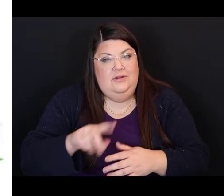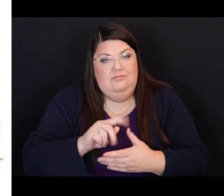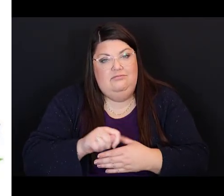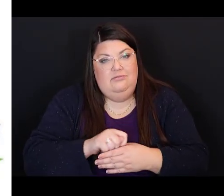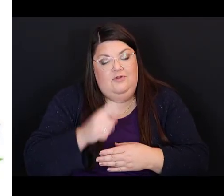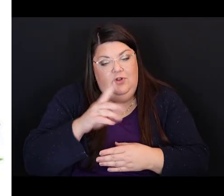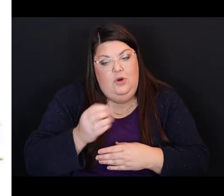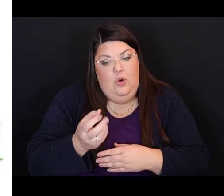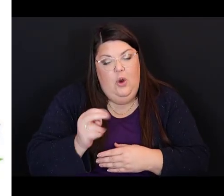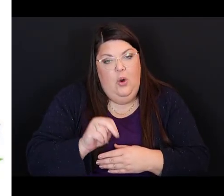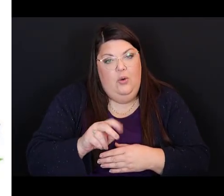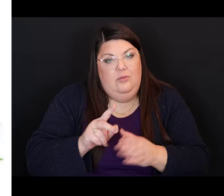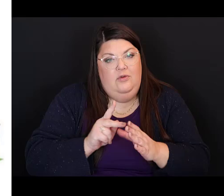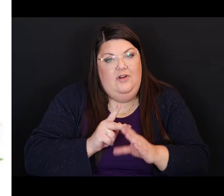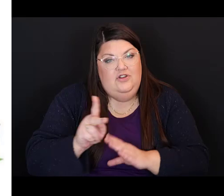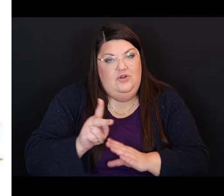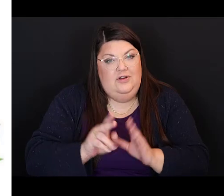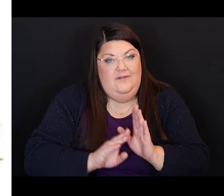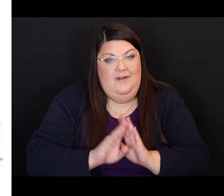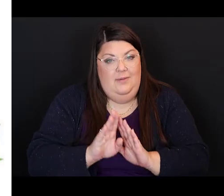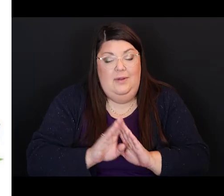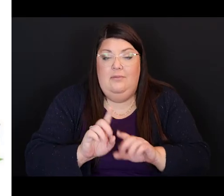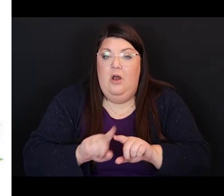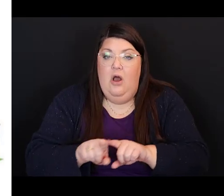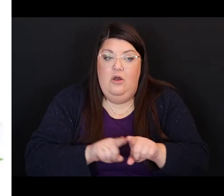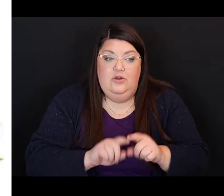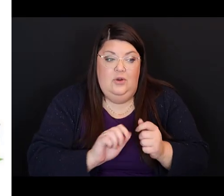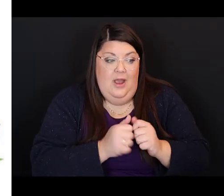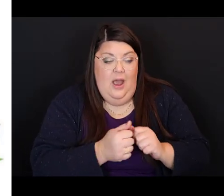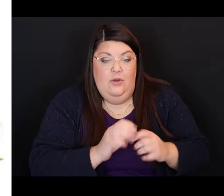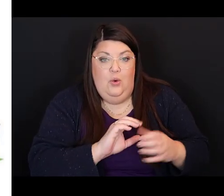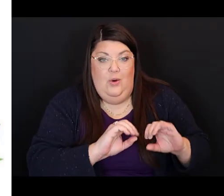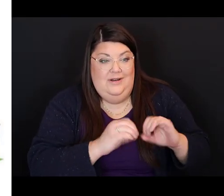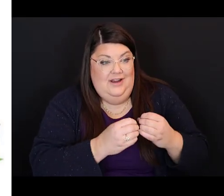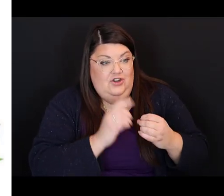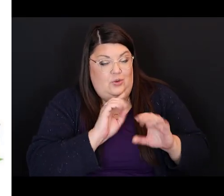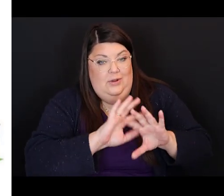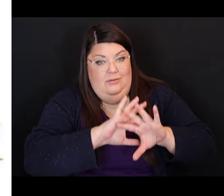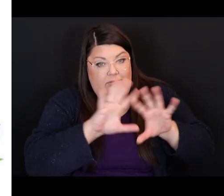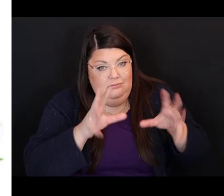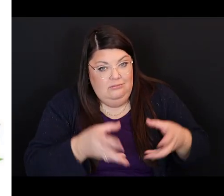trainings for their own professional development and also how the organization as a whole can